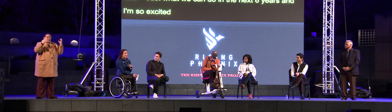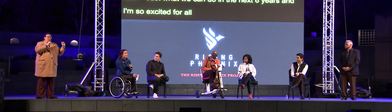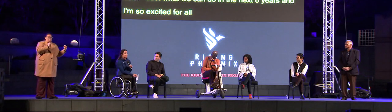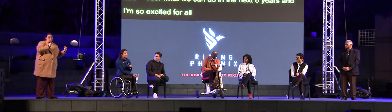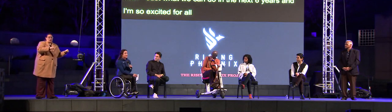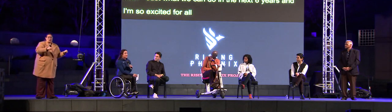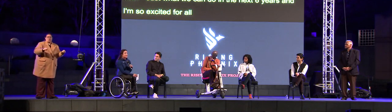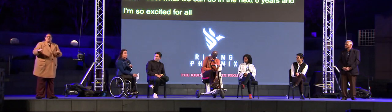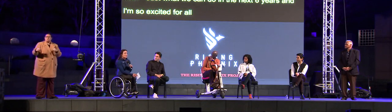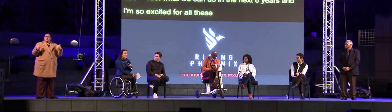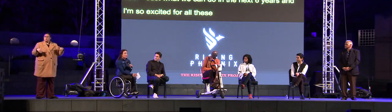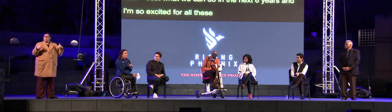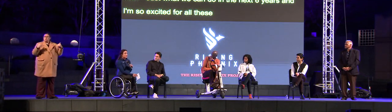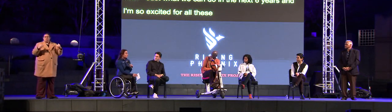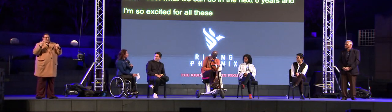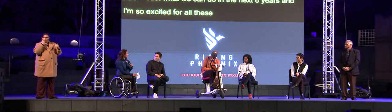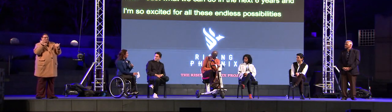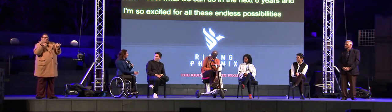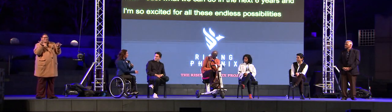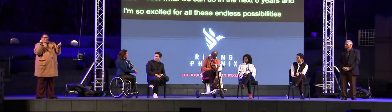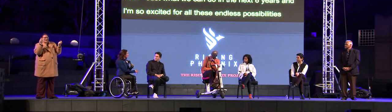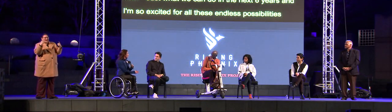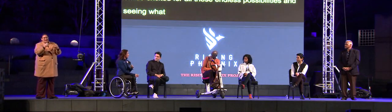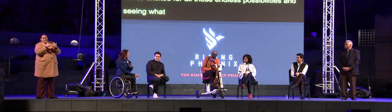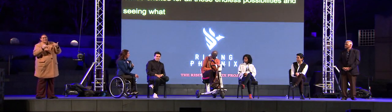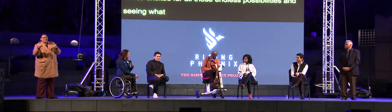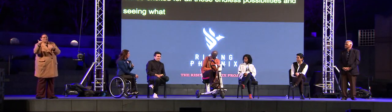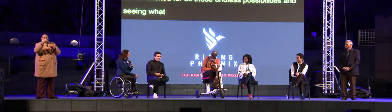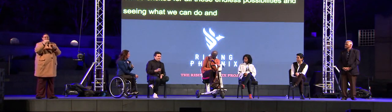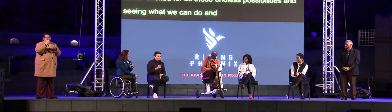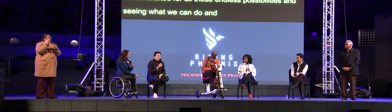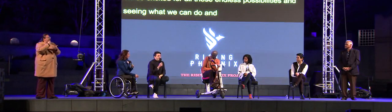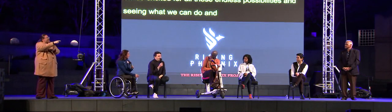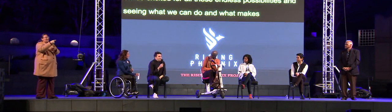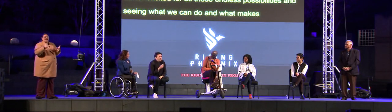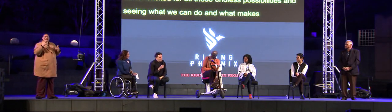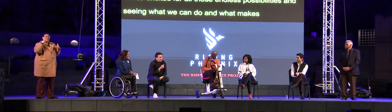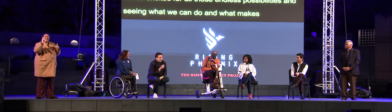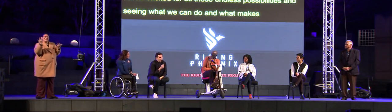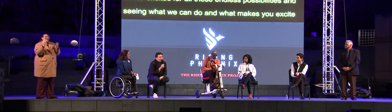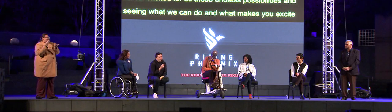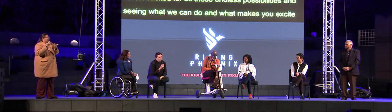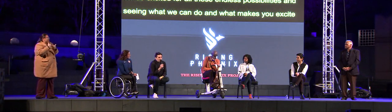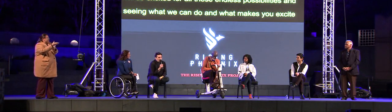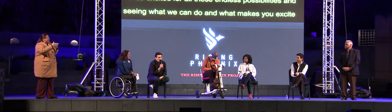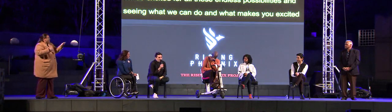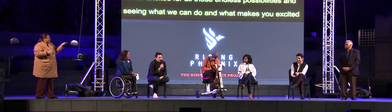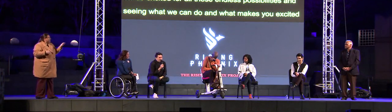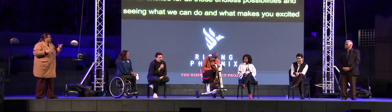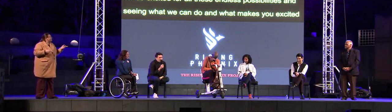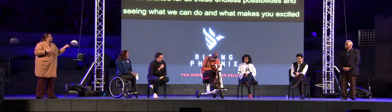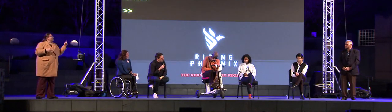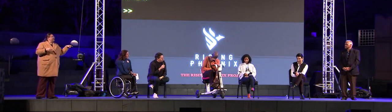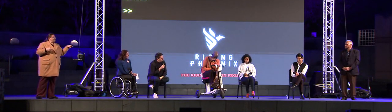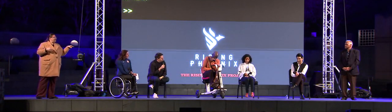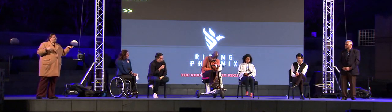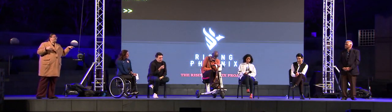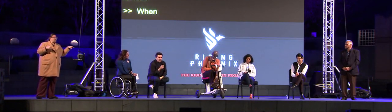and seeing what we can do and what makes you excited for LA? So when I was-- can you hear me?